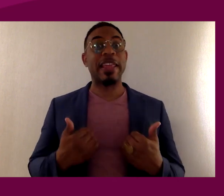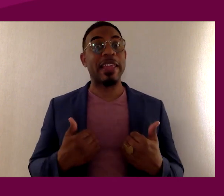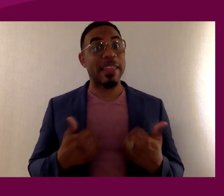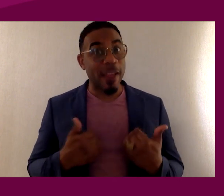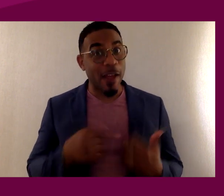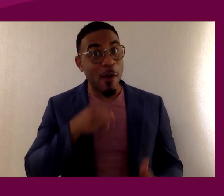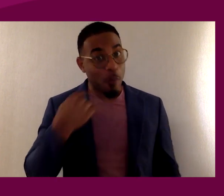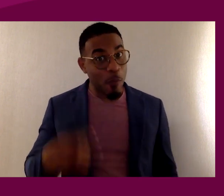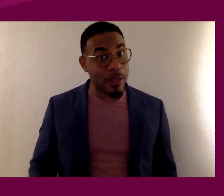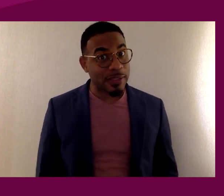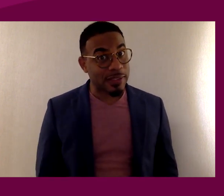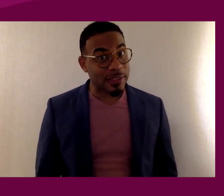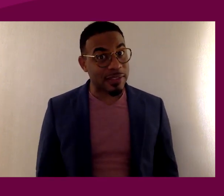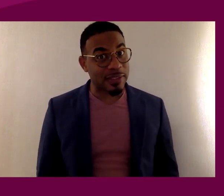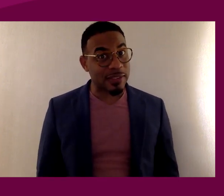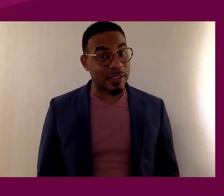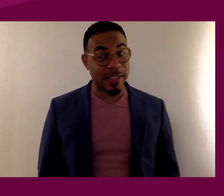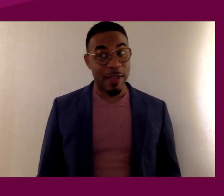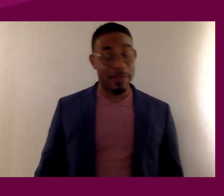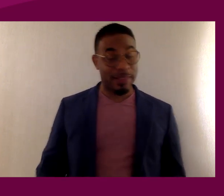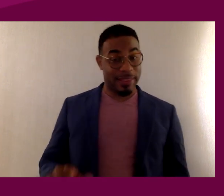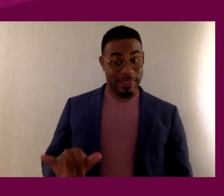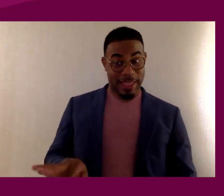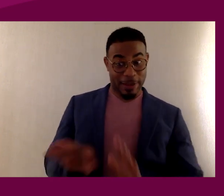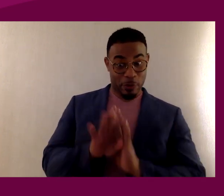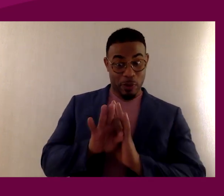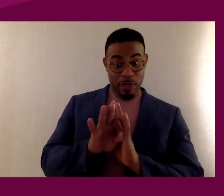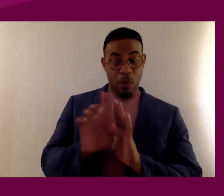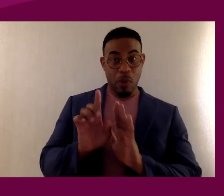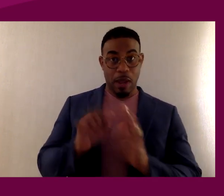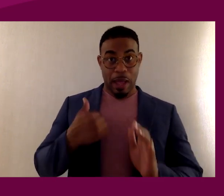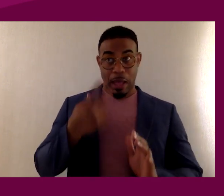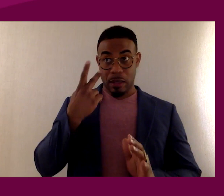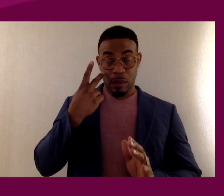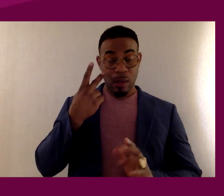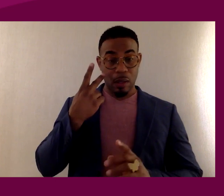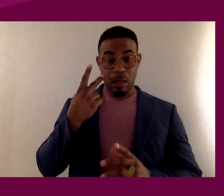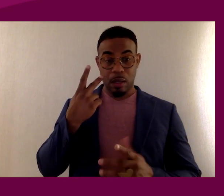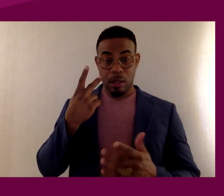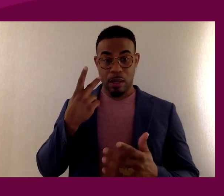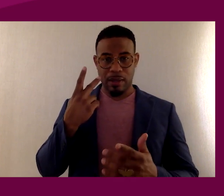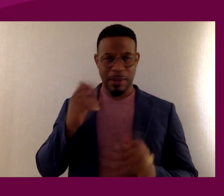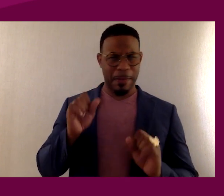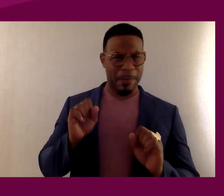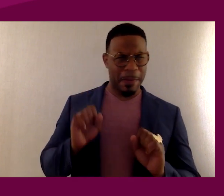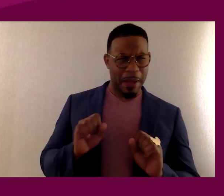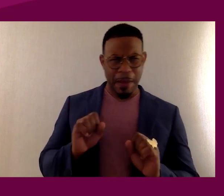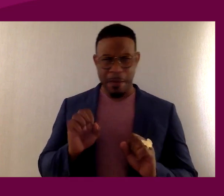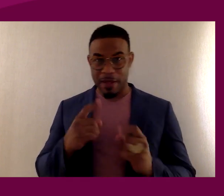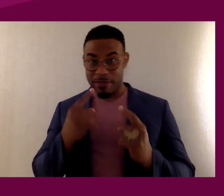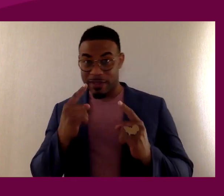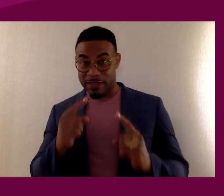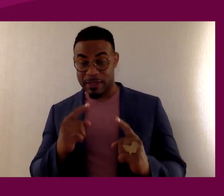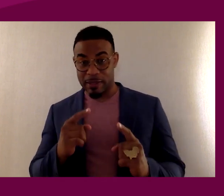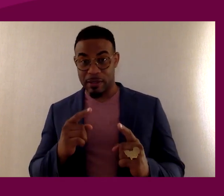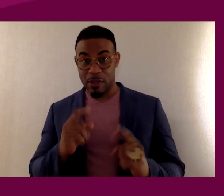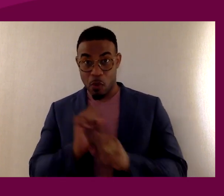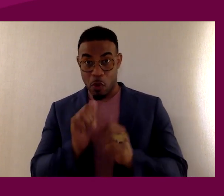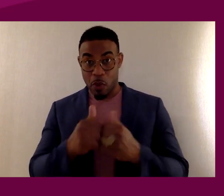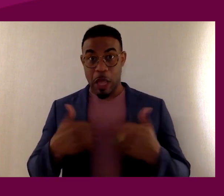She started working with young Russians. That choice where I saw the possibilities